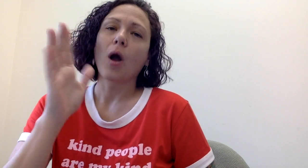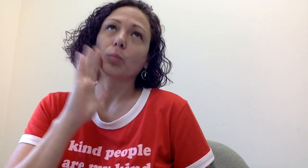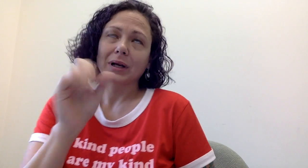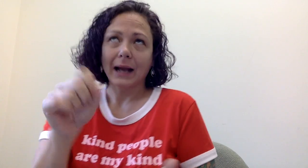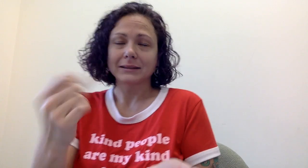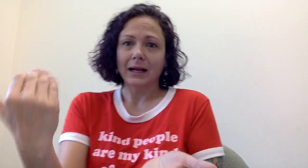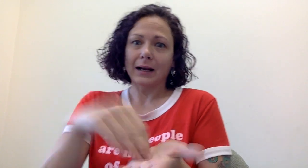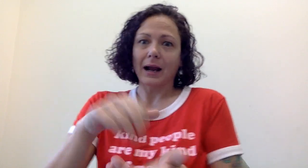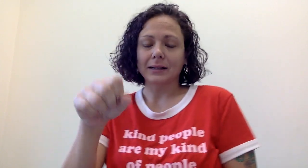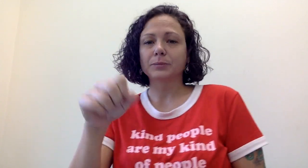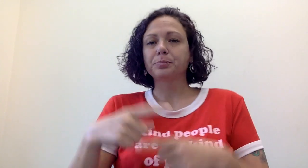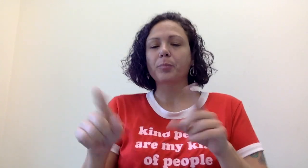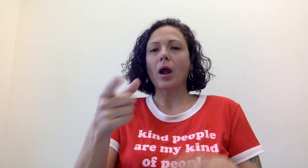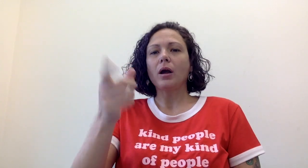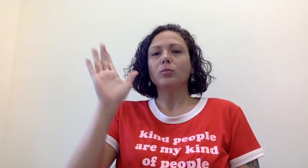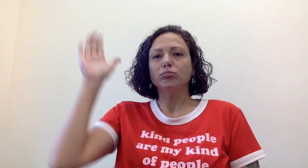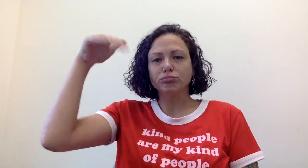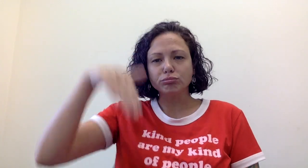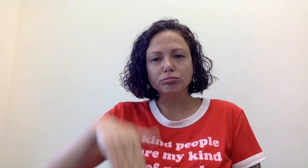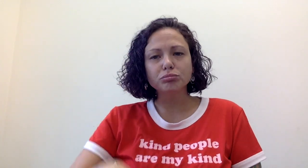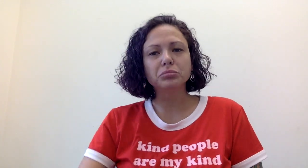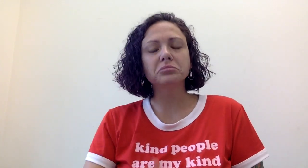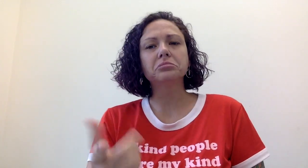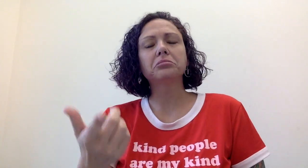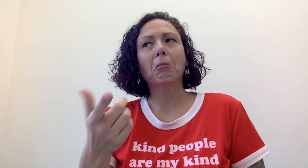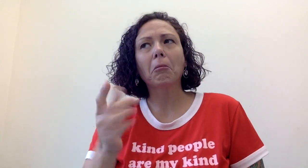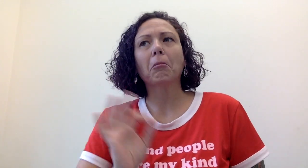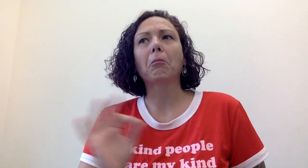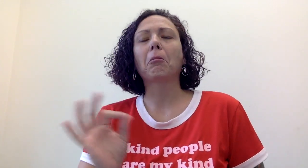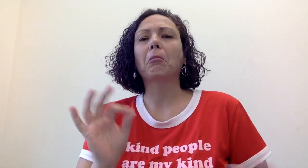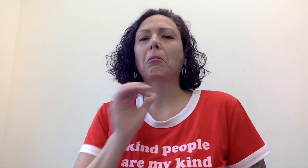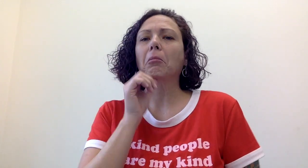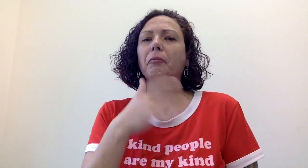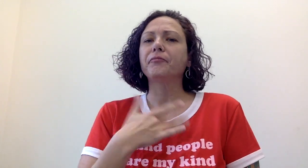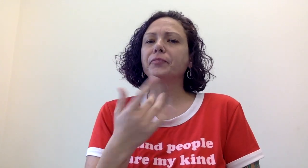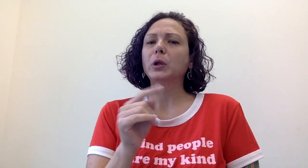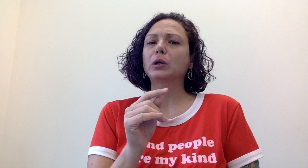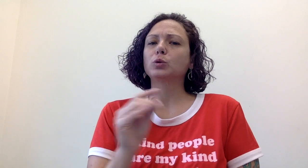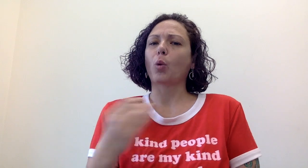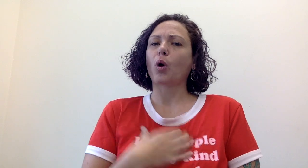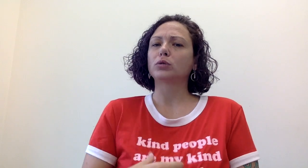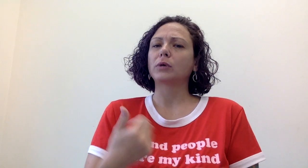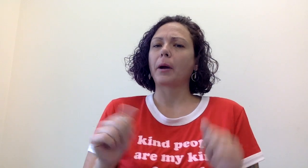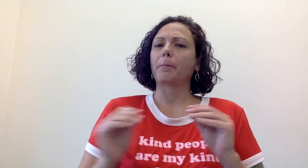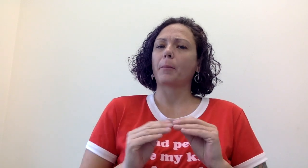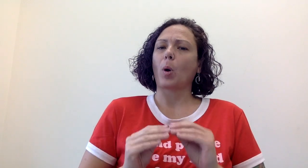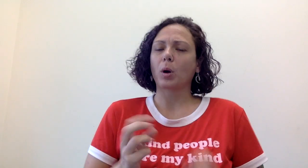Oh, I meant, yes, you will feel hungry again, but remember it will go up and down. Making the hunger manageable.